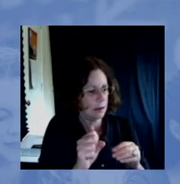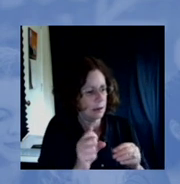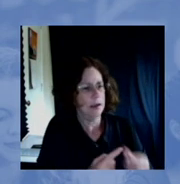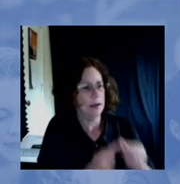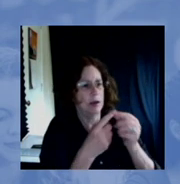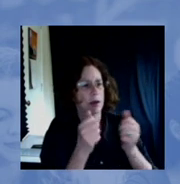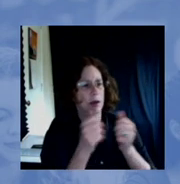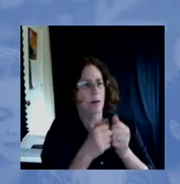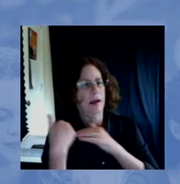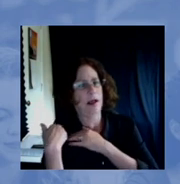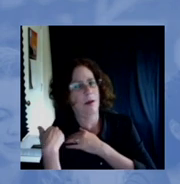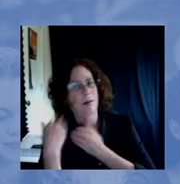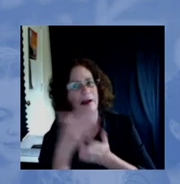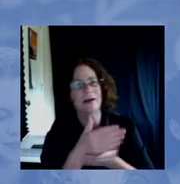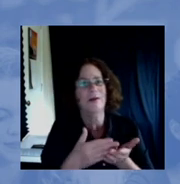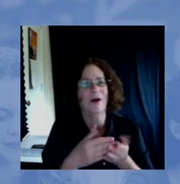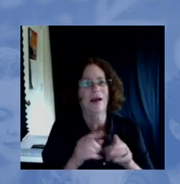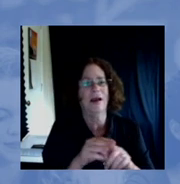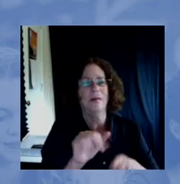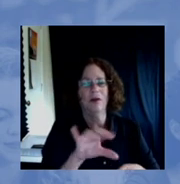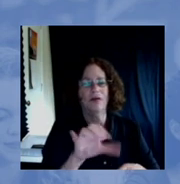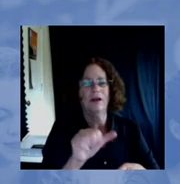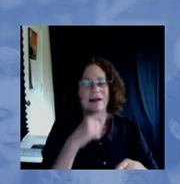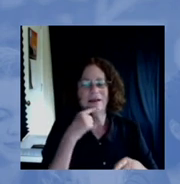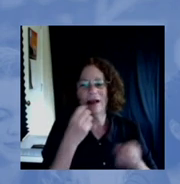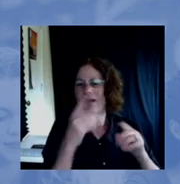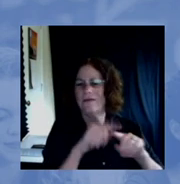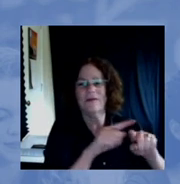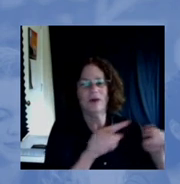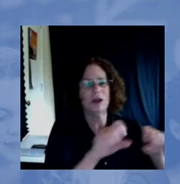AND AS MARIE INDICATED ALL THE DIFFERENT SYSTEMS WE HAVE IN PLACE AND THINGS WE'RE TRACKING,